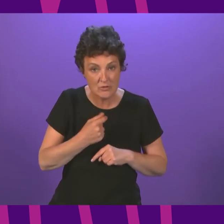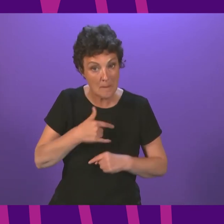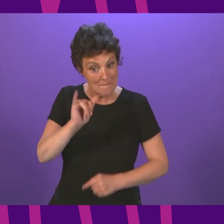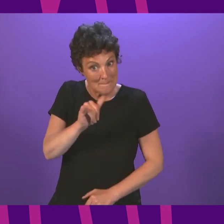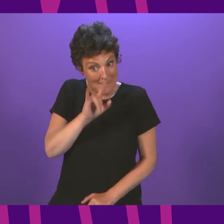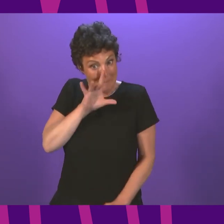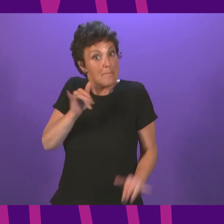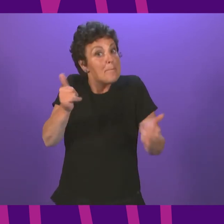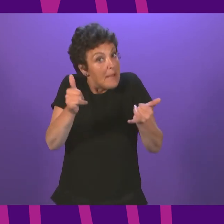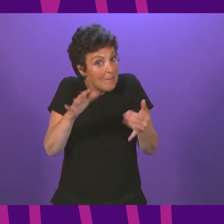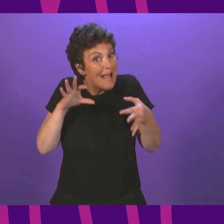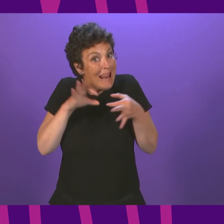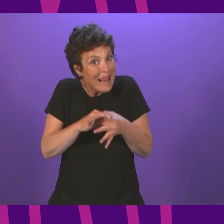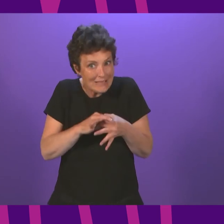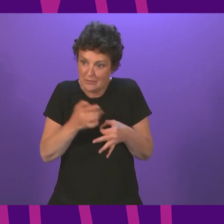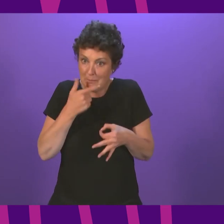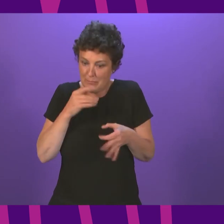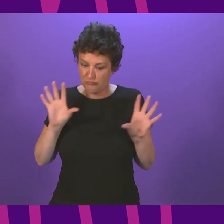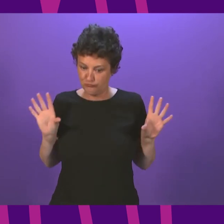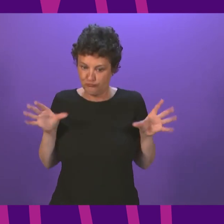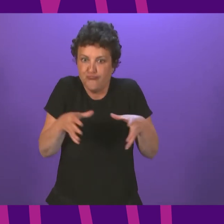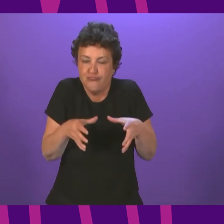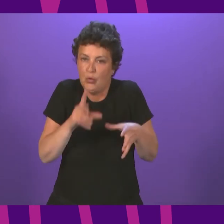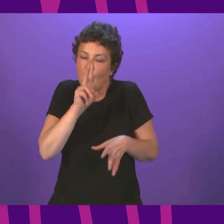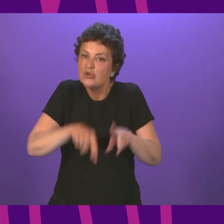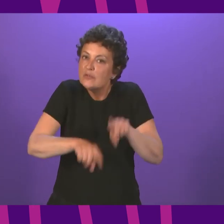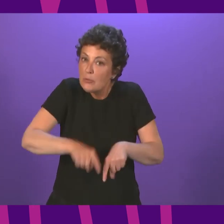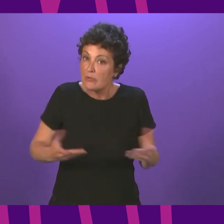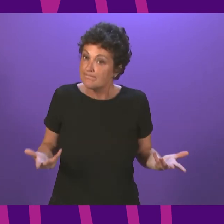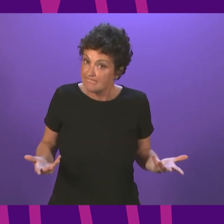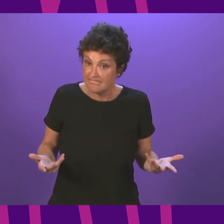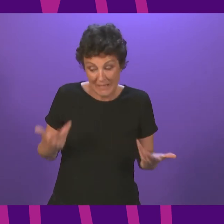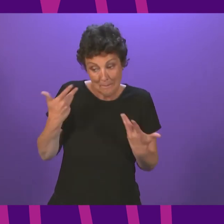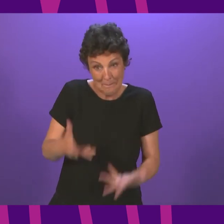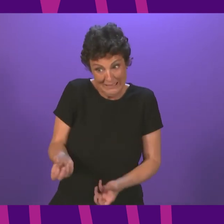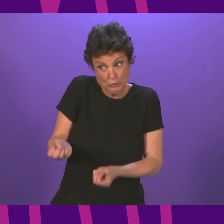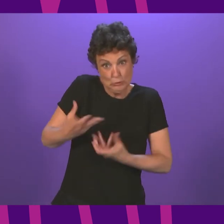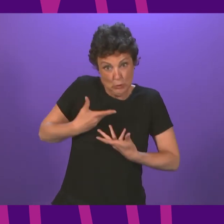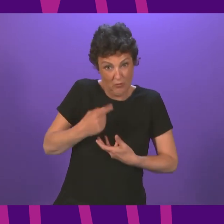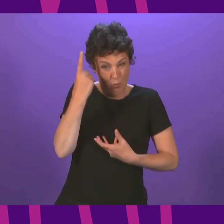found creative ways to at least have the debate and to place reporting requirements on ministers so that such policy areas are still in the spotlight.